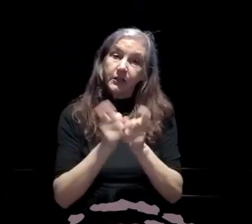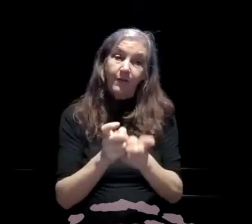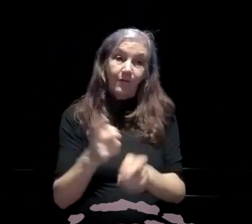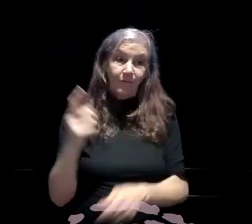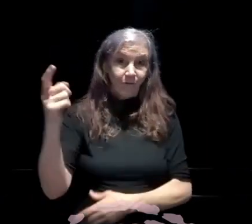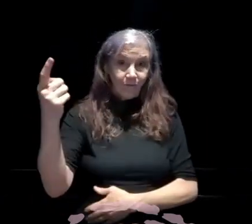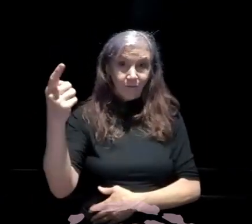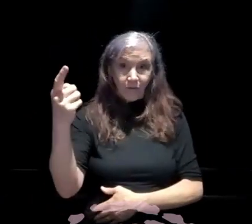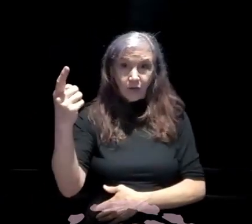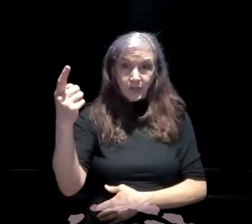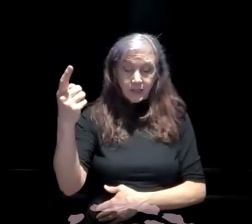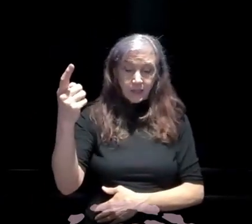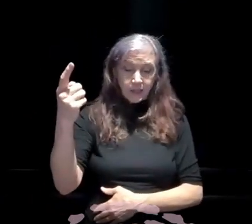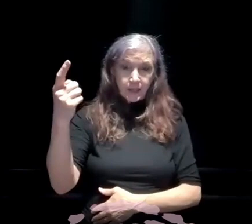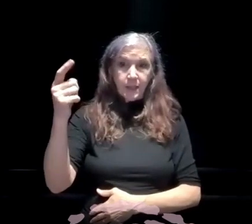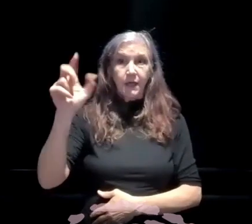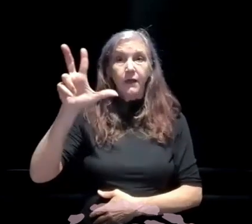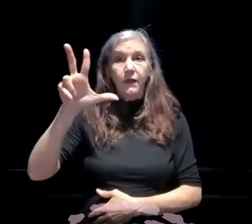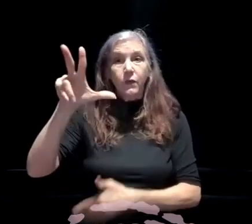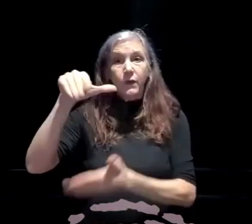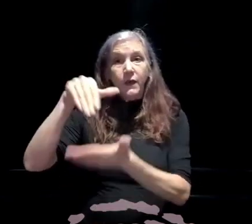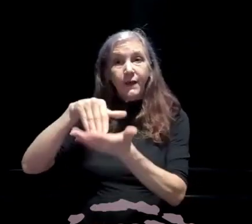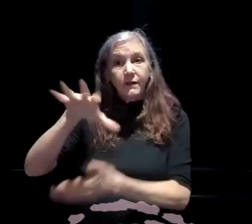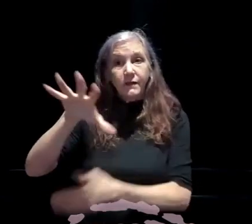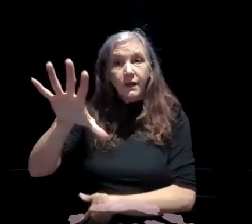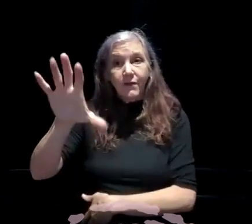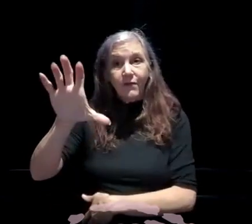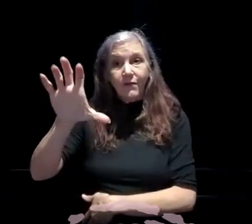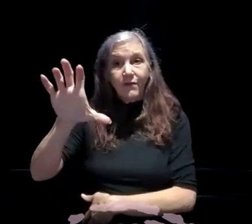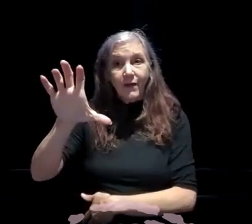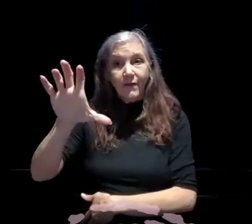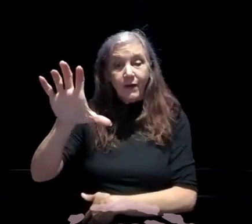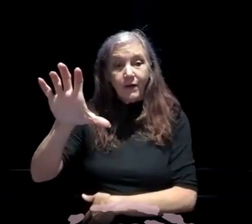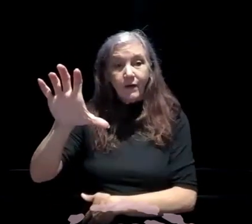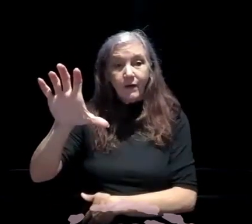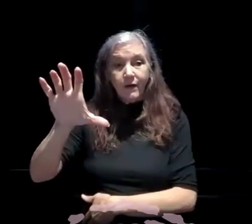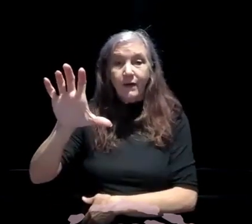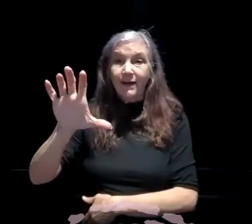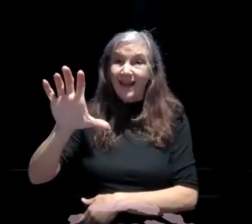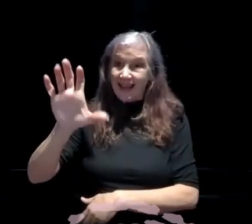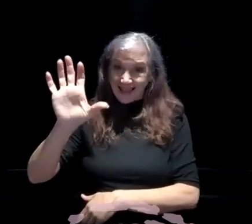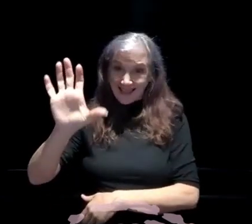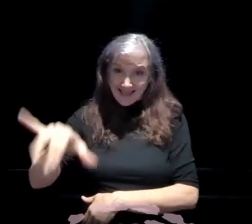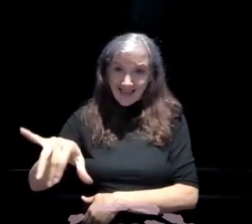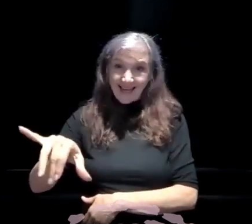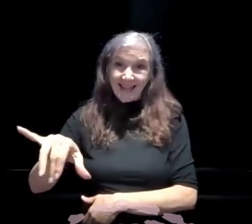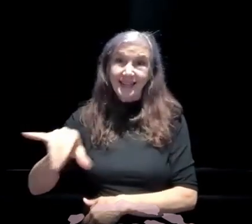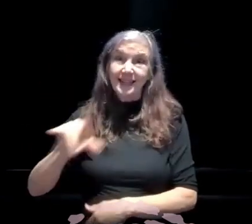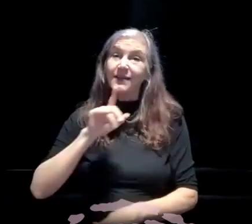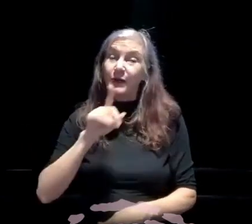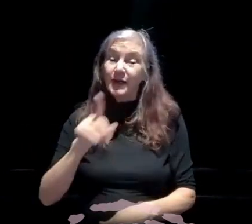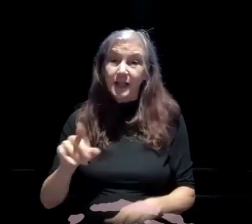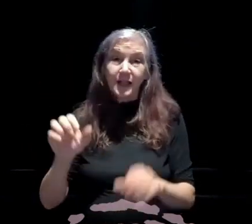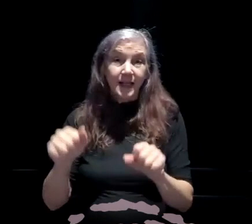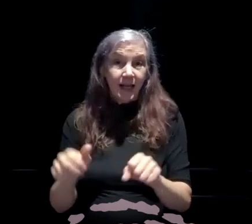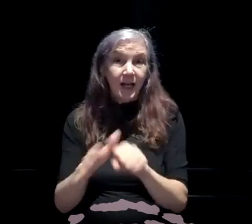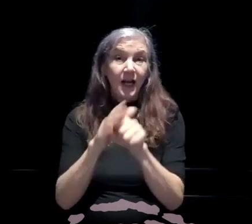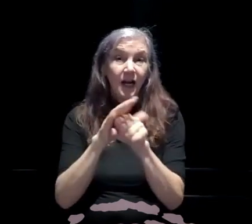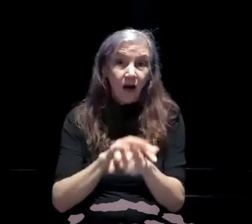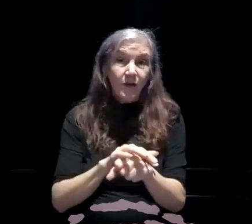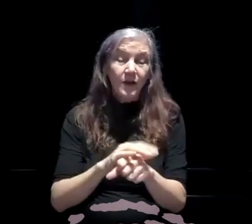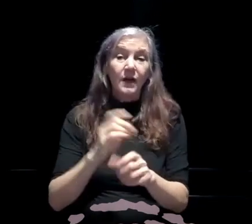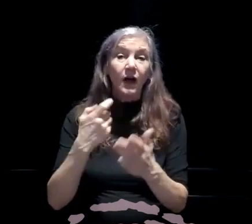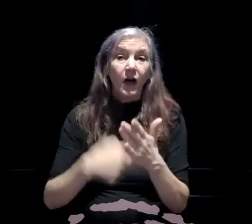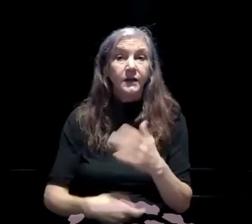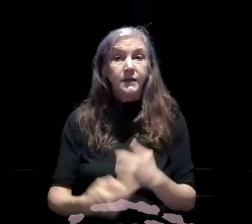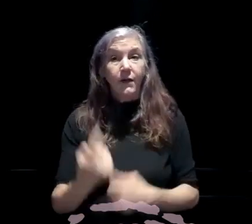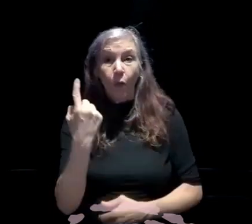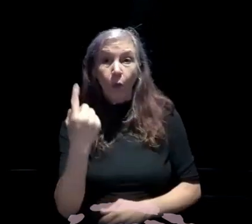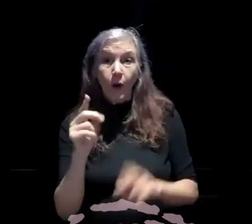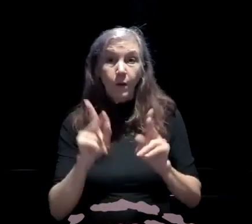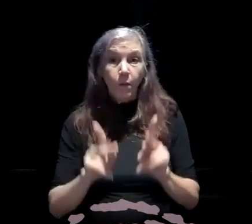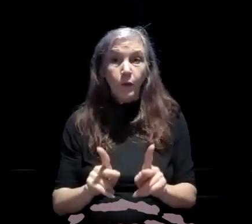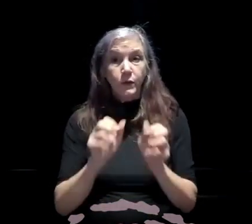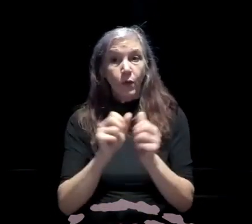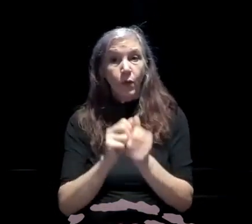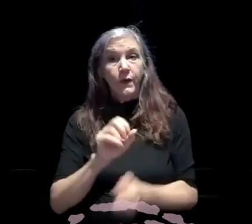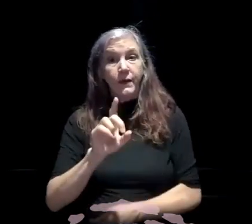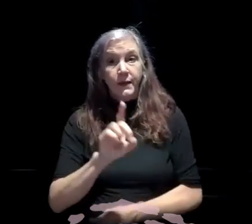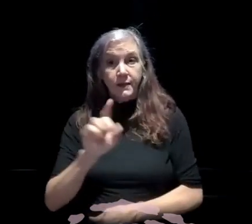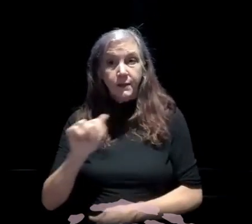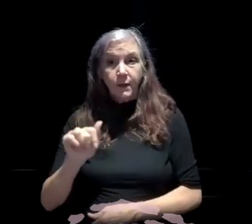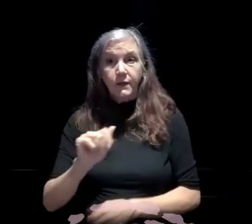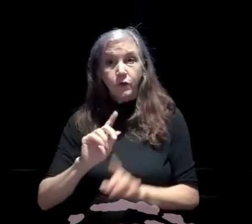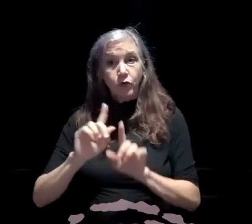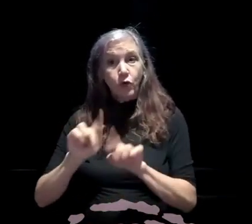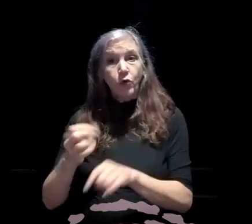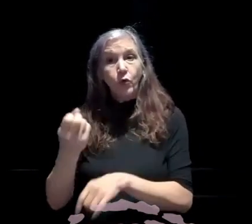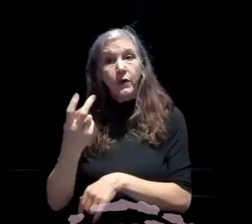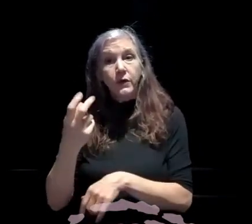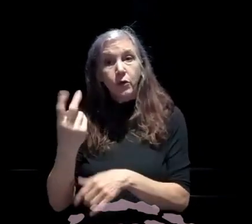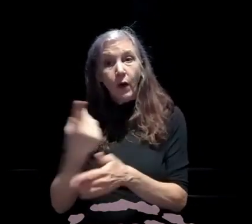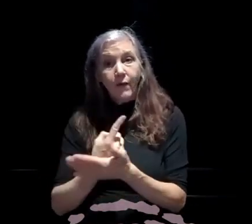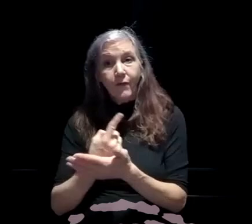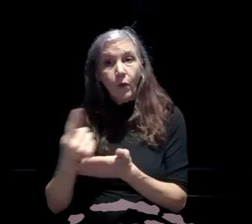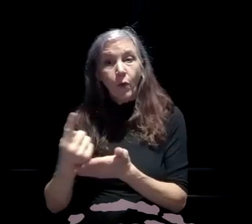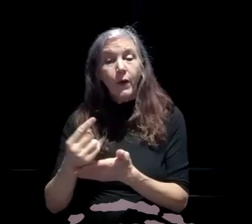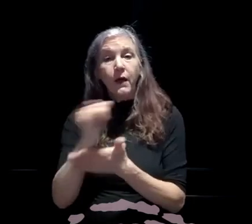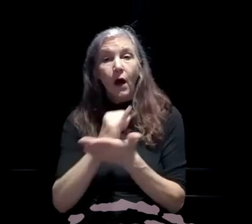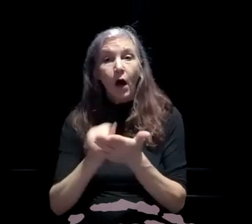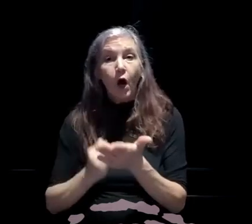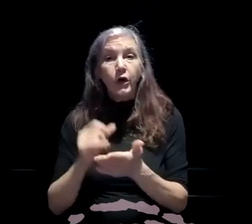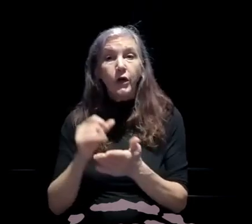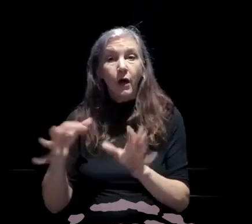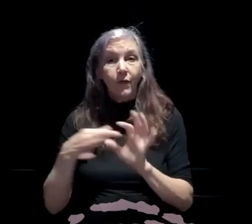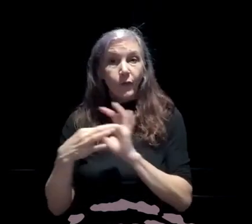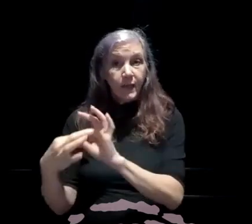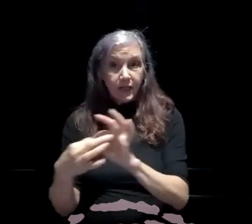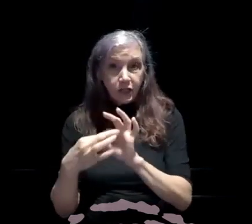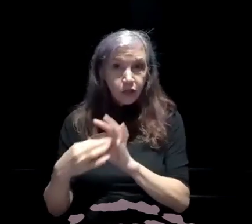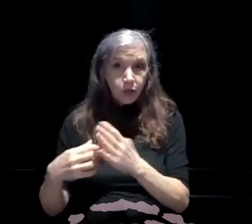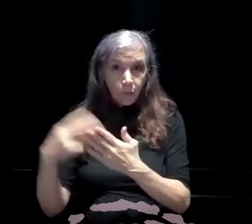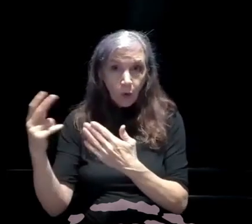Our 1st giving level is going to be $3,500 and folks a gift of $3,500 could cover the cost of an individual with disabilities to attend a twelve-week art of relationship program.